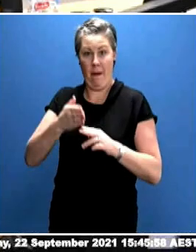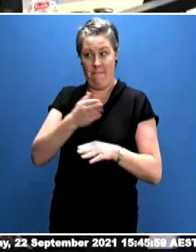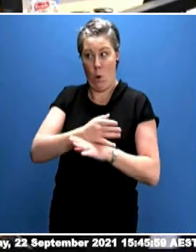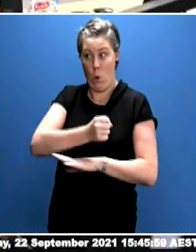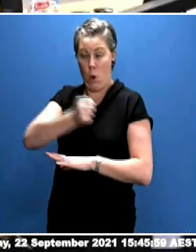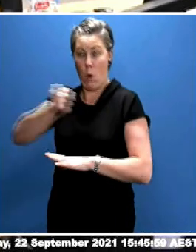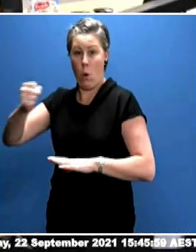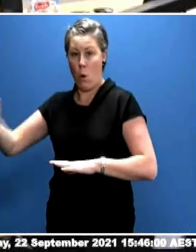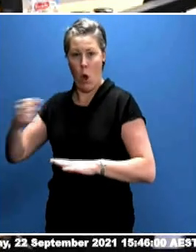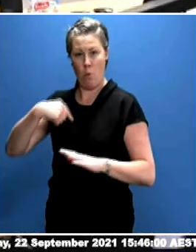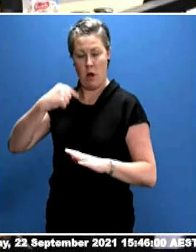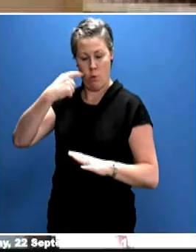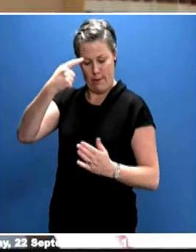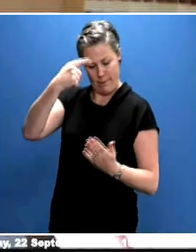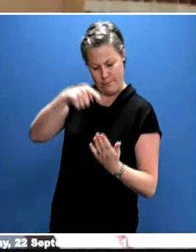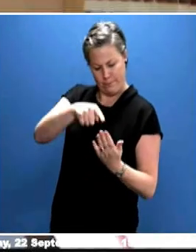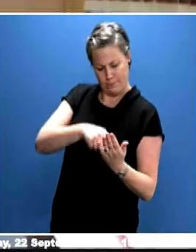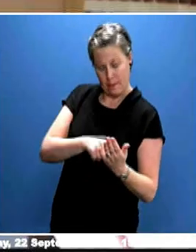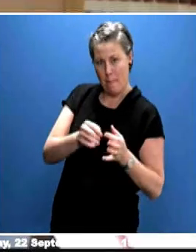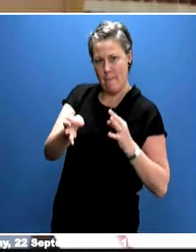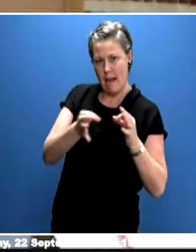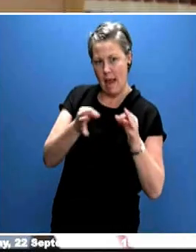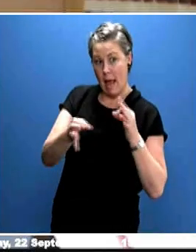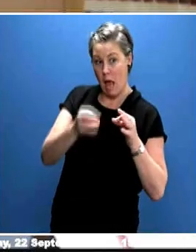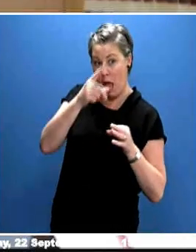transition planning so that's part of what happens while they're at Kath French.